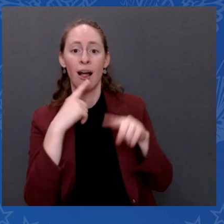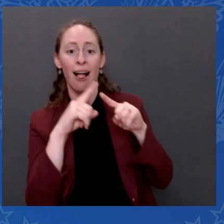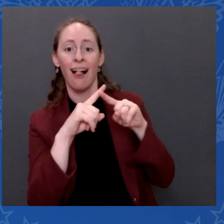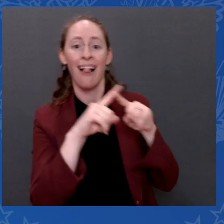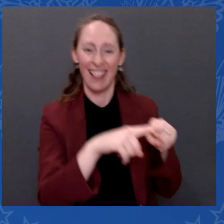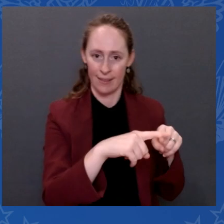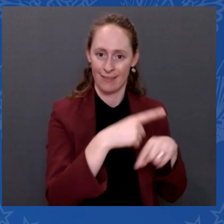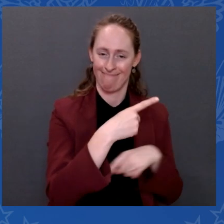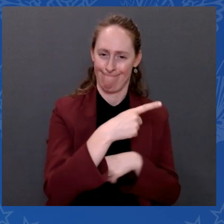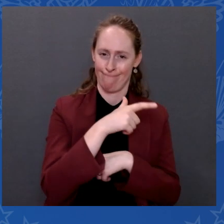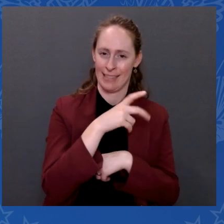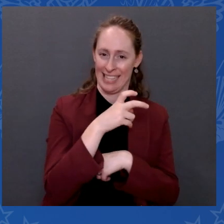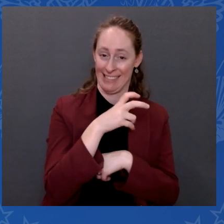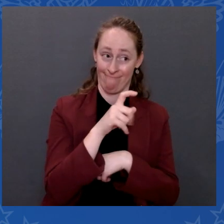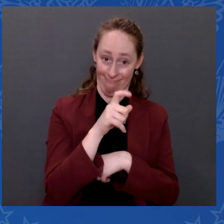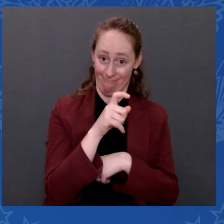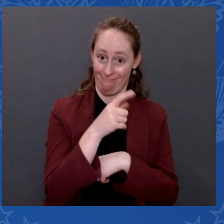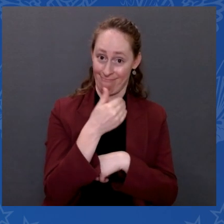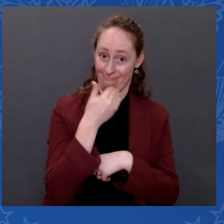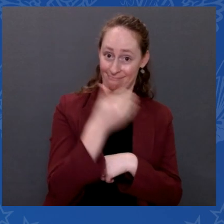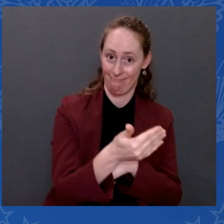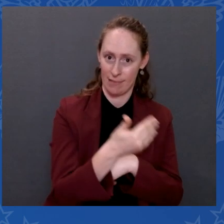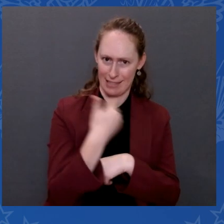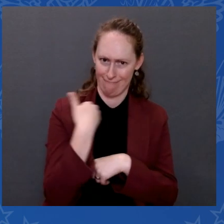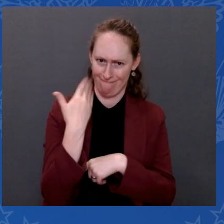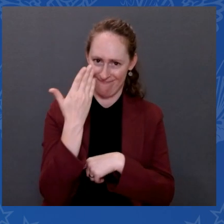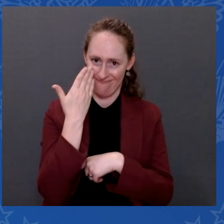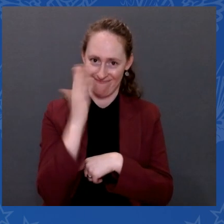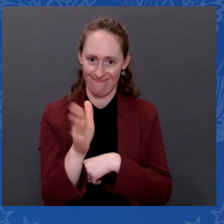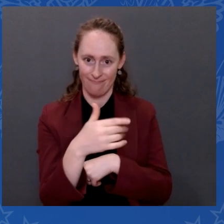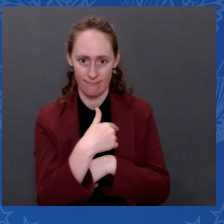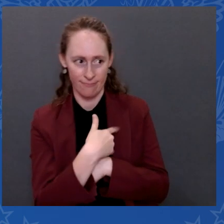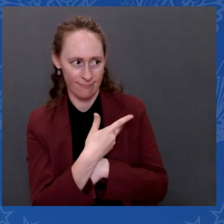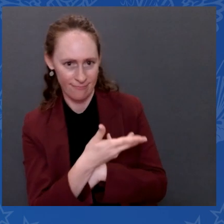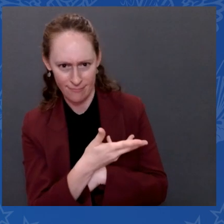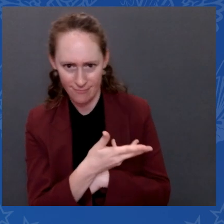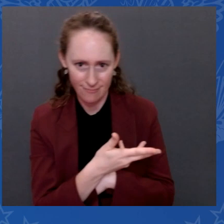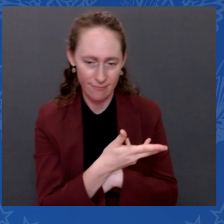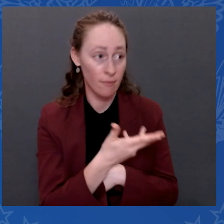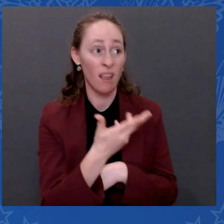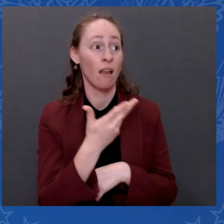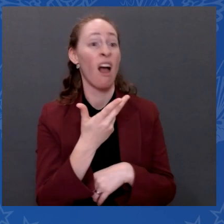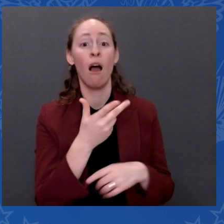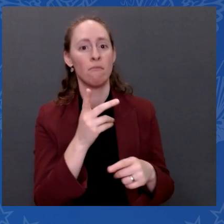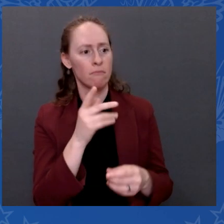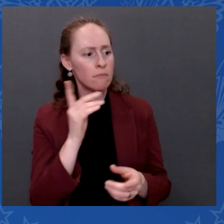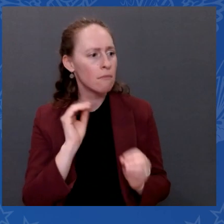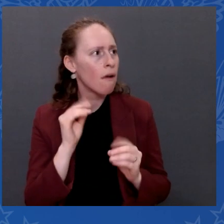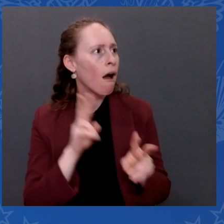and we see this happening every day. And we -- you know, we worry about what's going to happen to this country